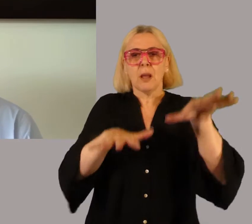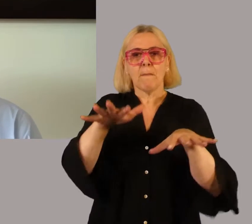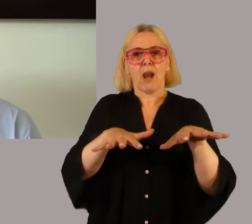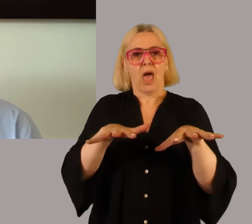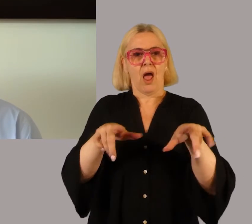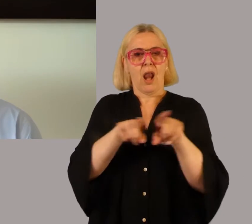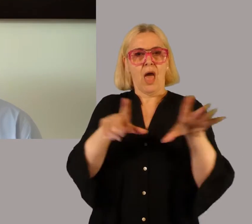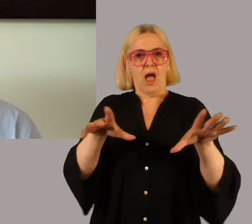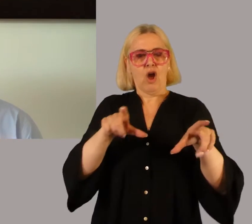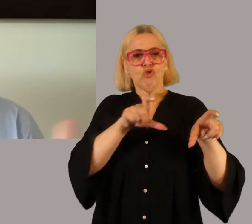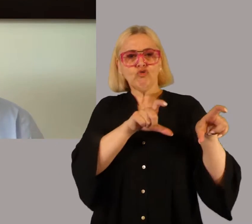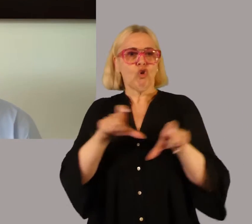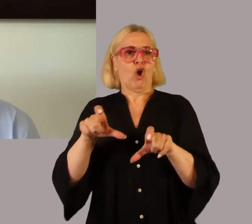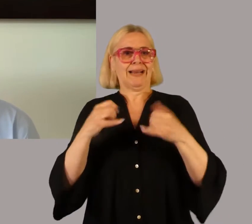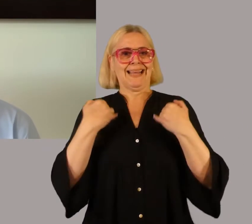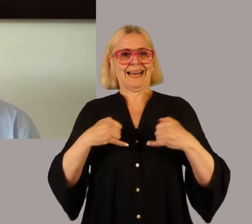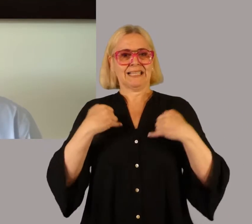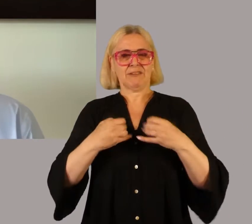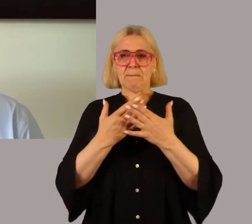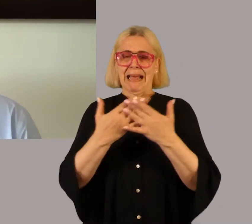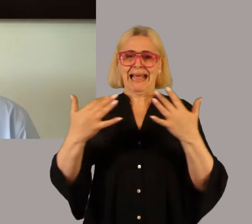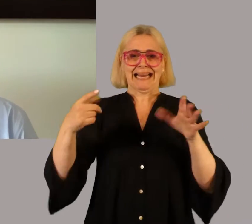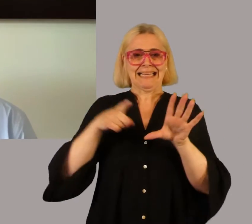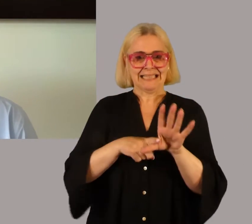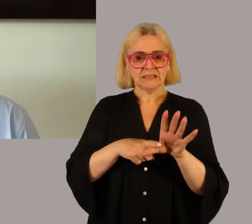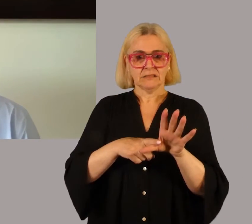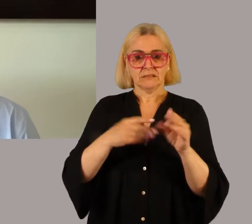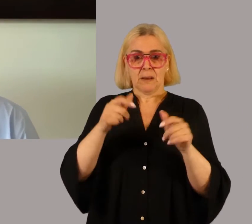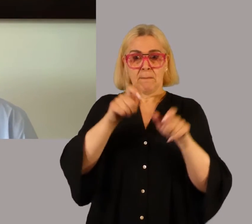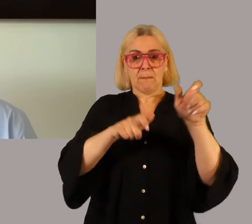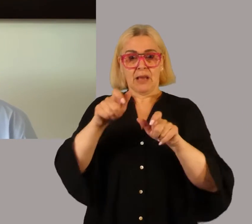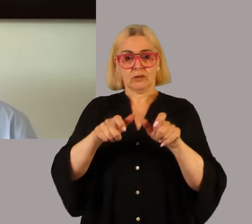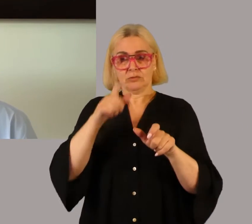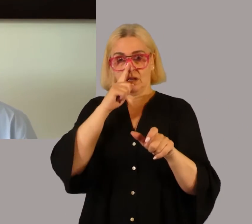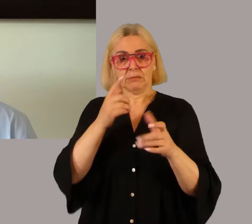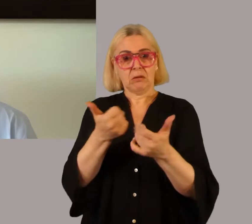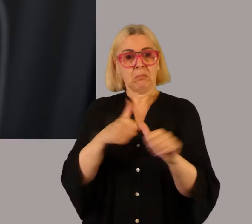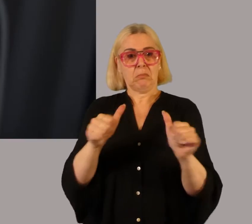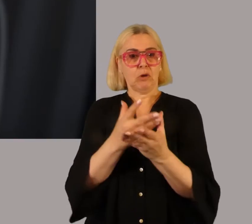as chronic illnesses for many years, and some patients may even be cured of their disease.